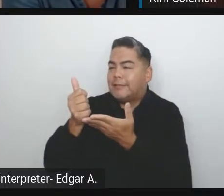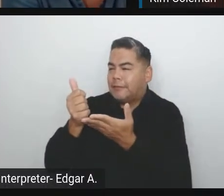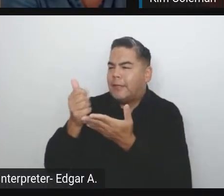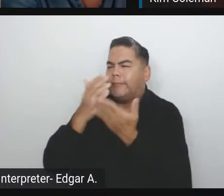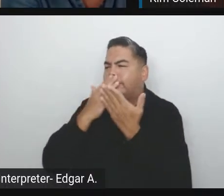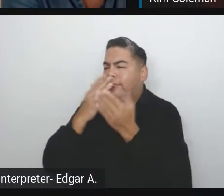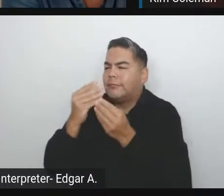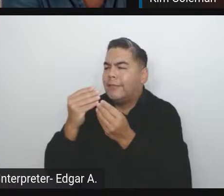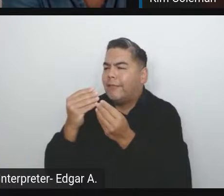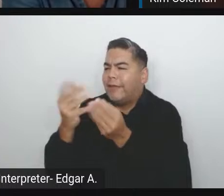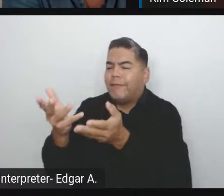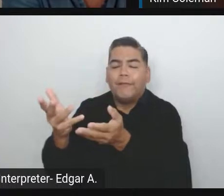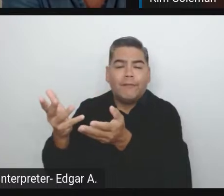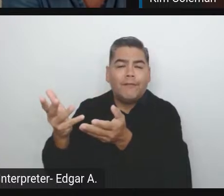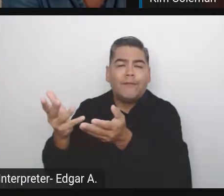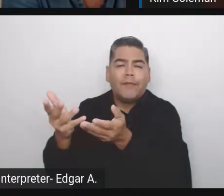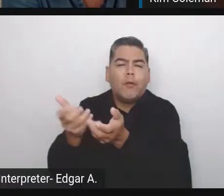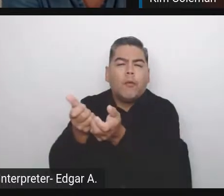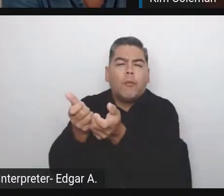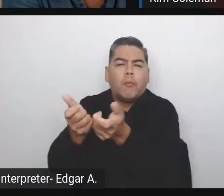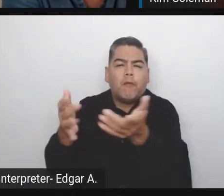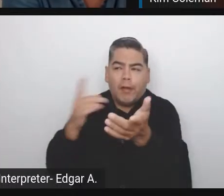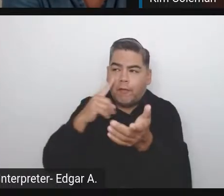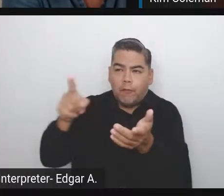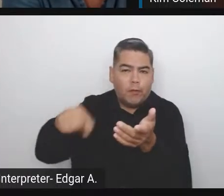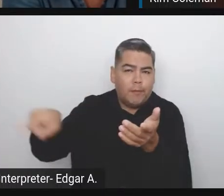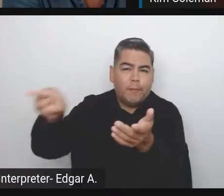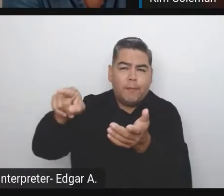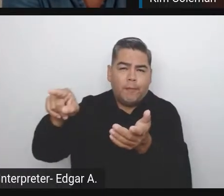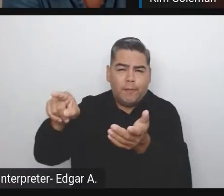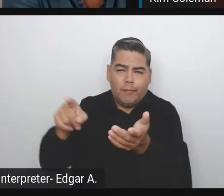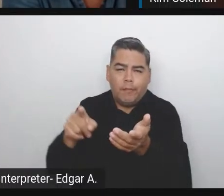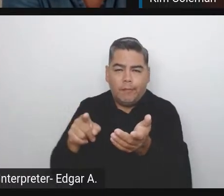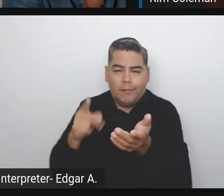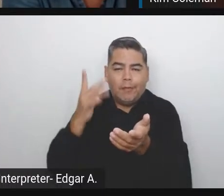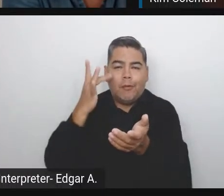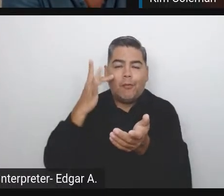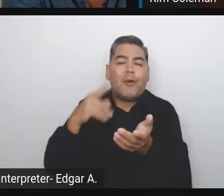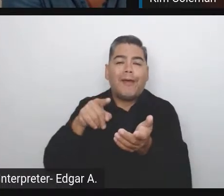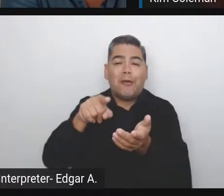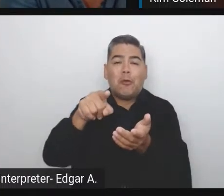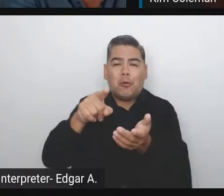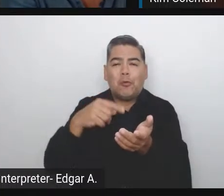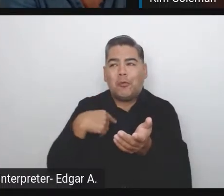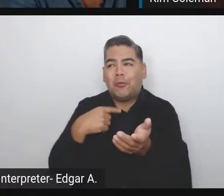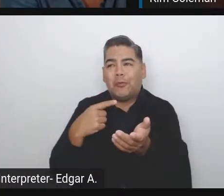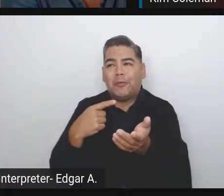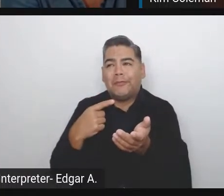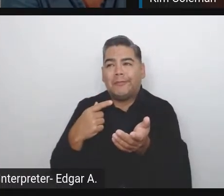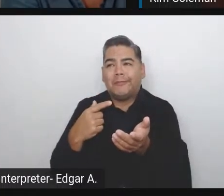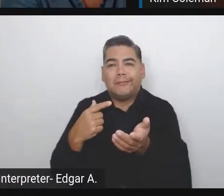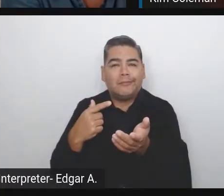And another point is I think you have to give something to the people when you want their help. You have to provide something for